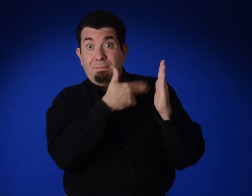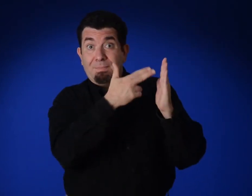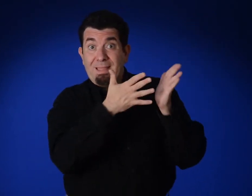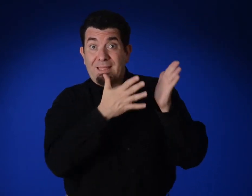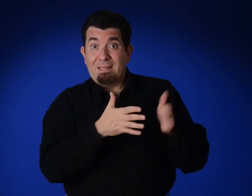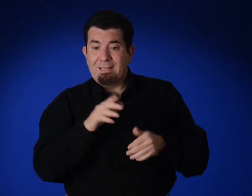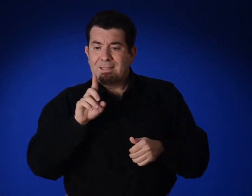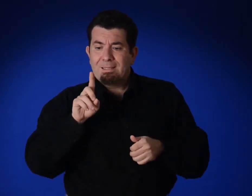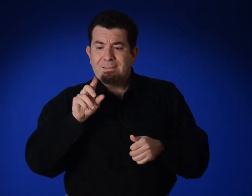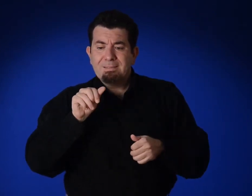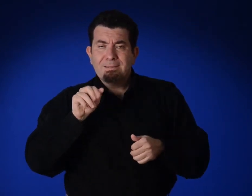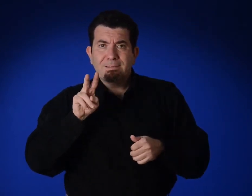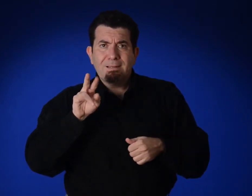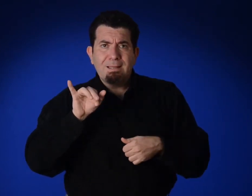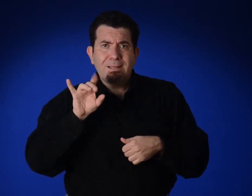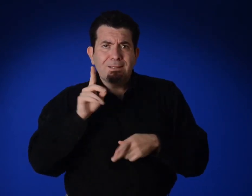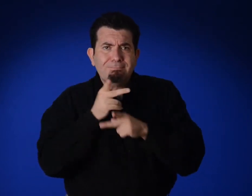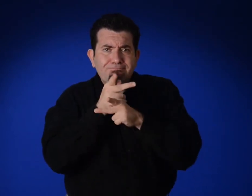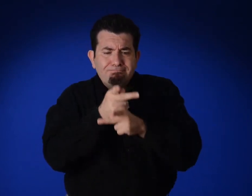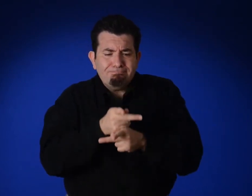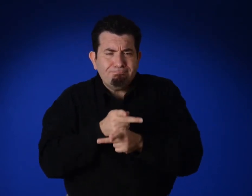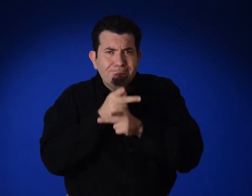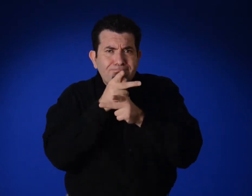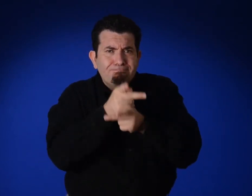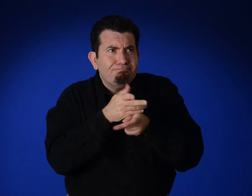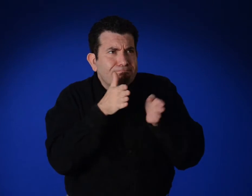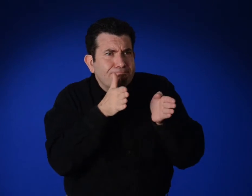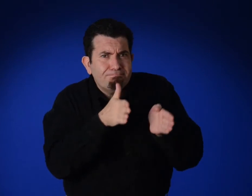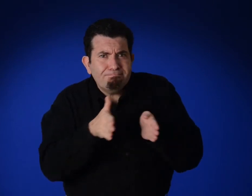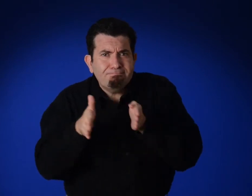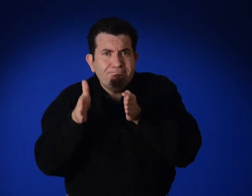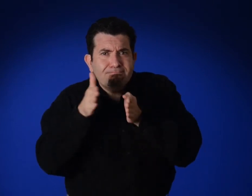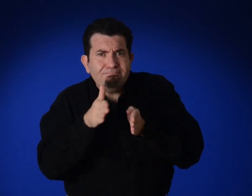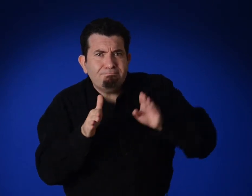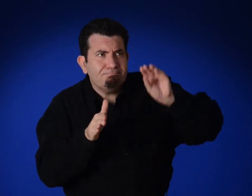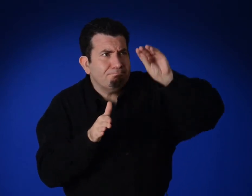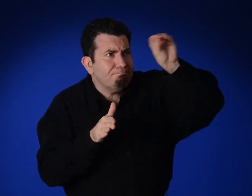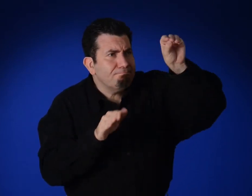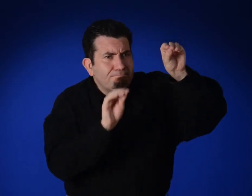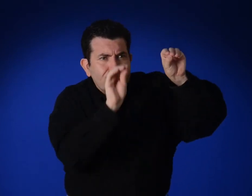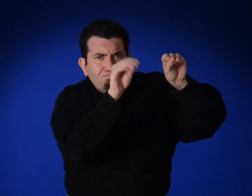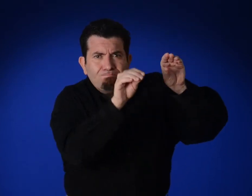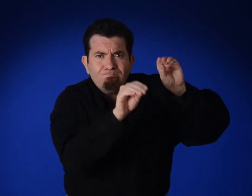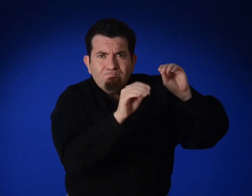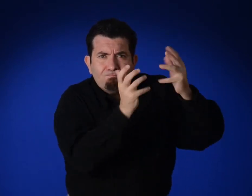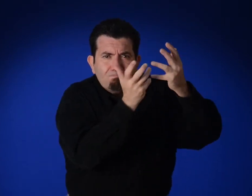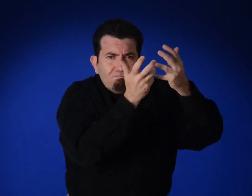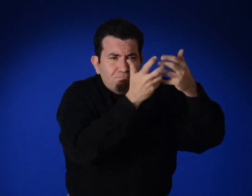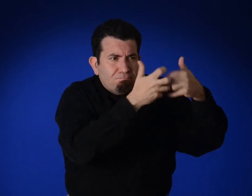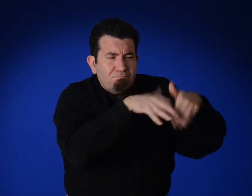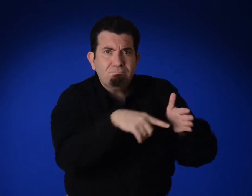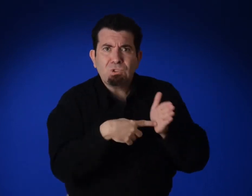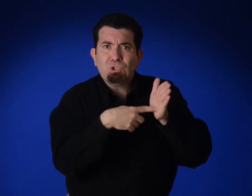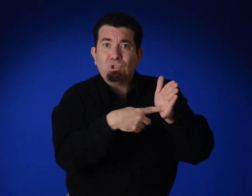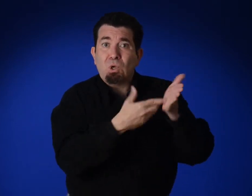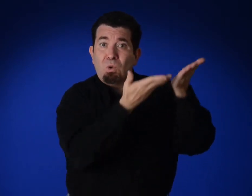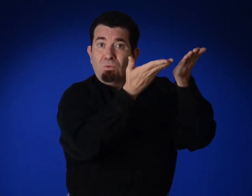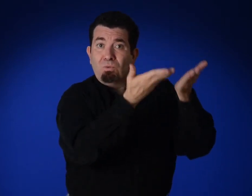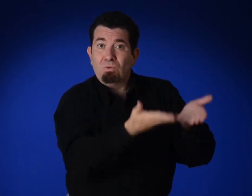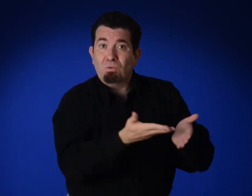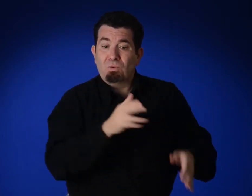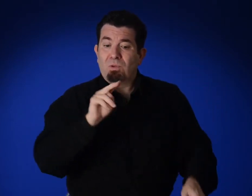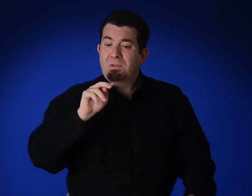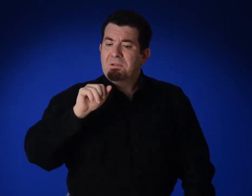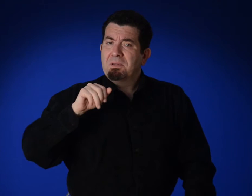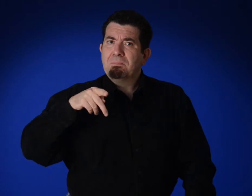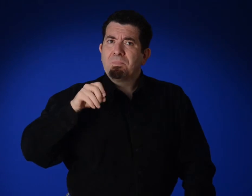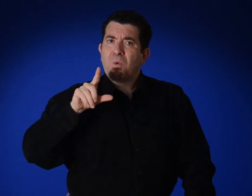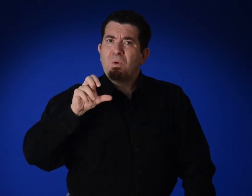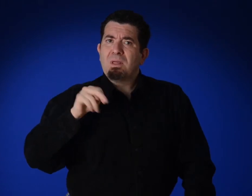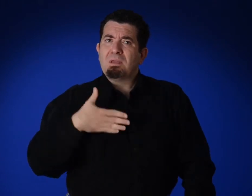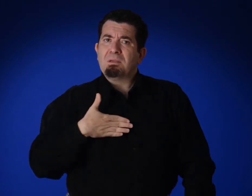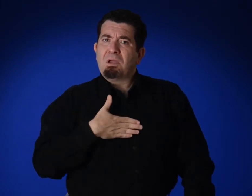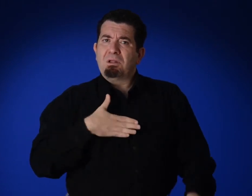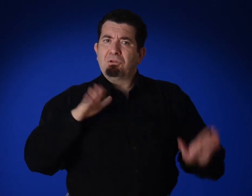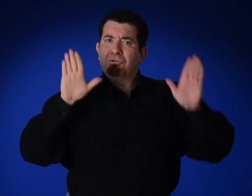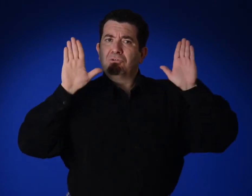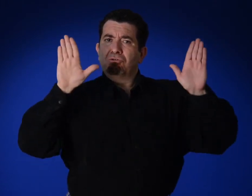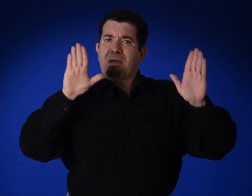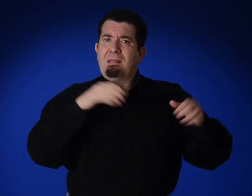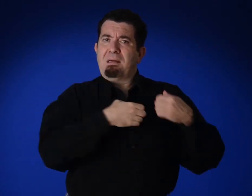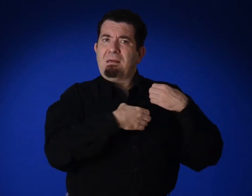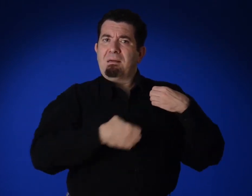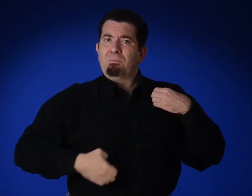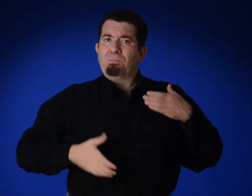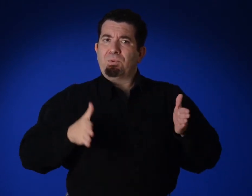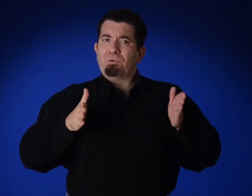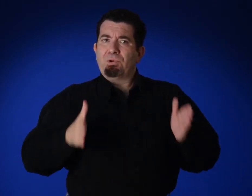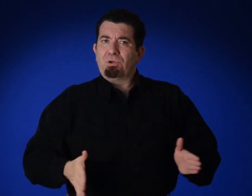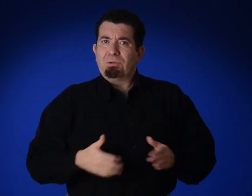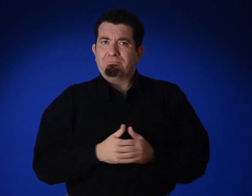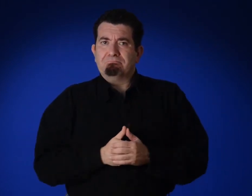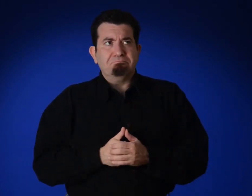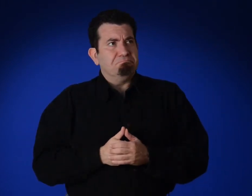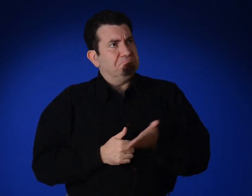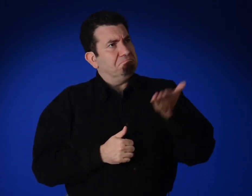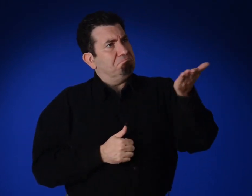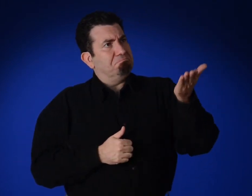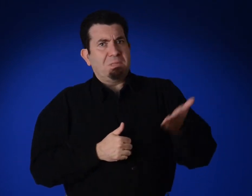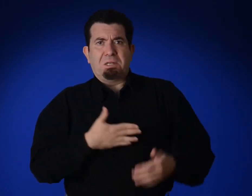The resulting portrait is carefully constructed to portray Napoleon as a great emperor.